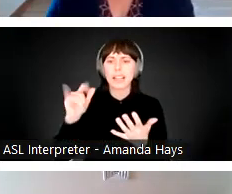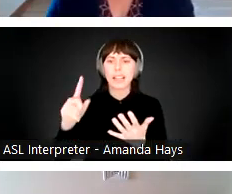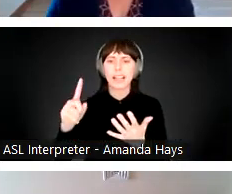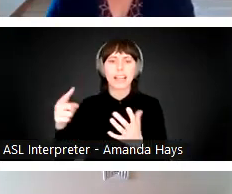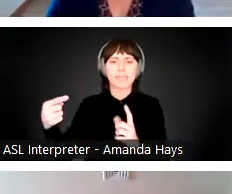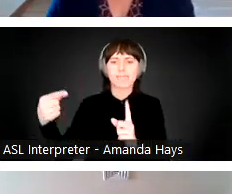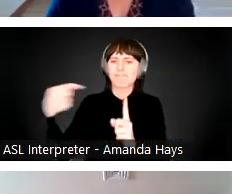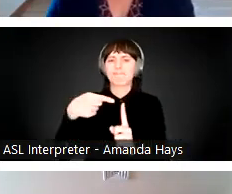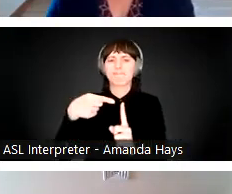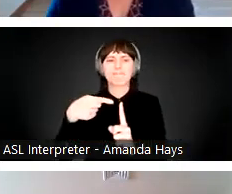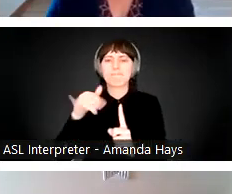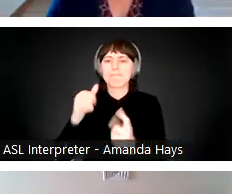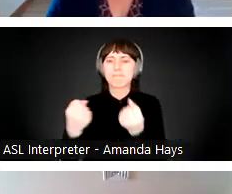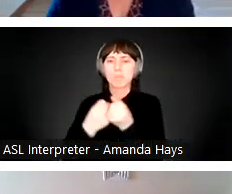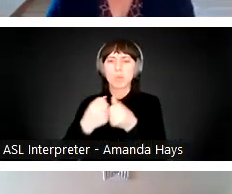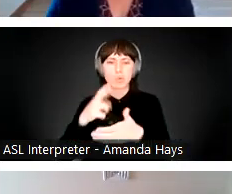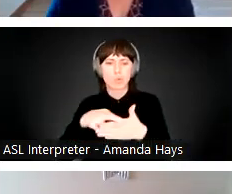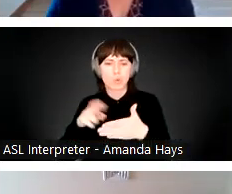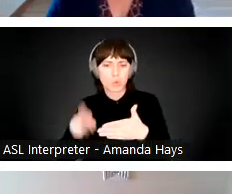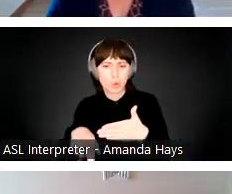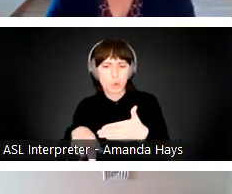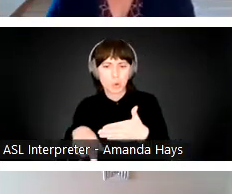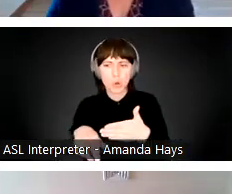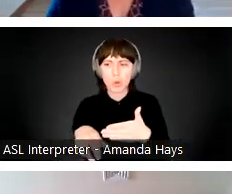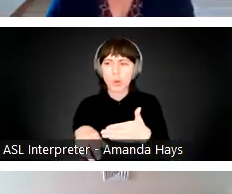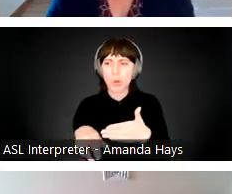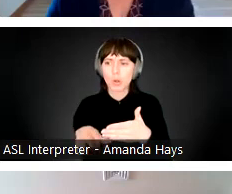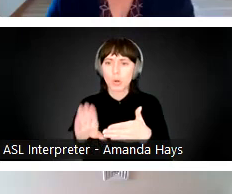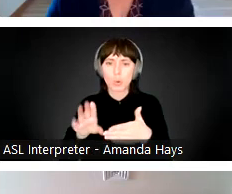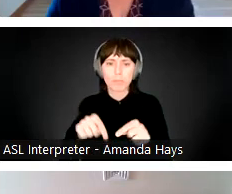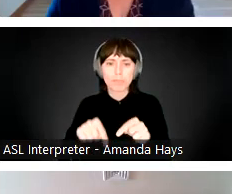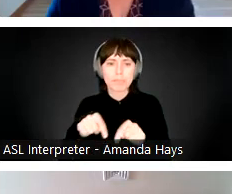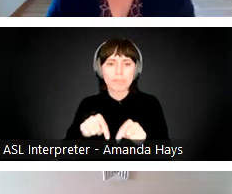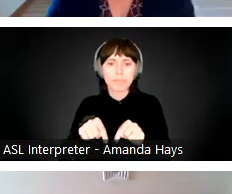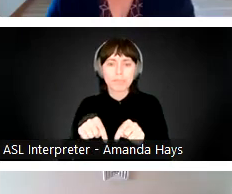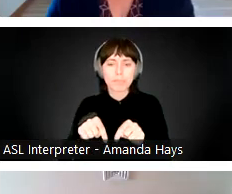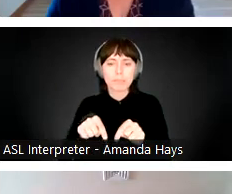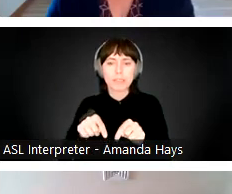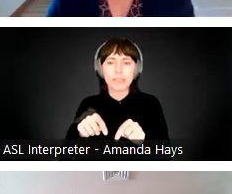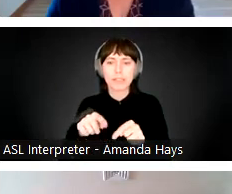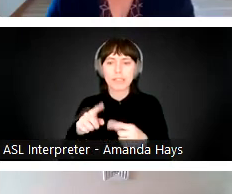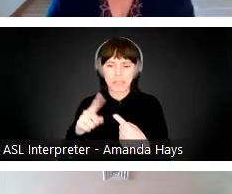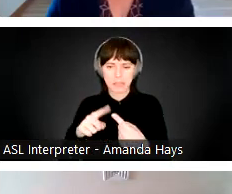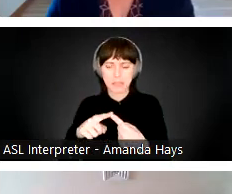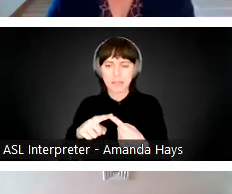that result when- oops, my window just